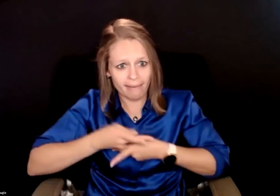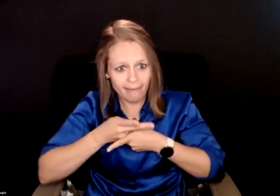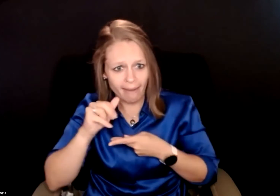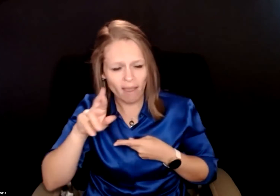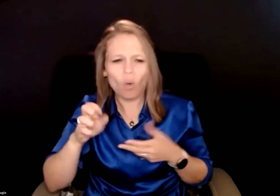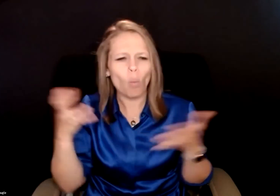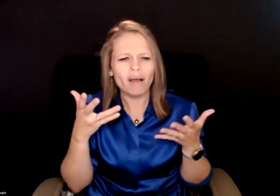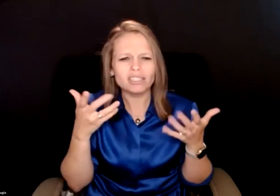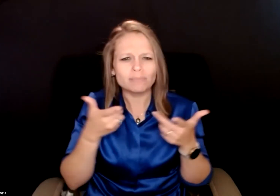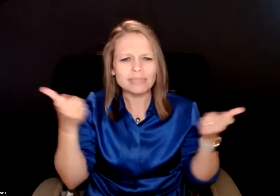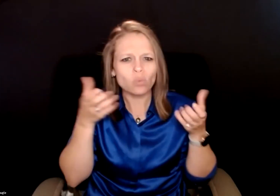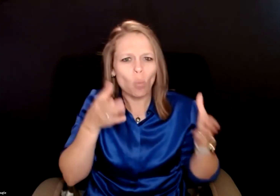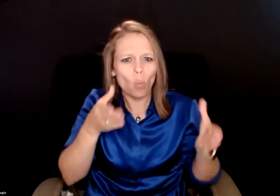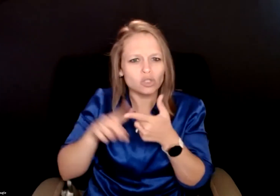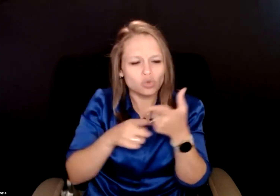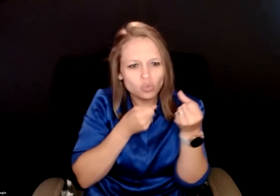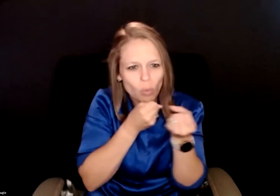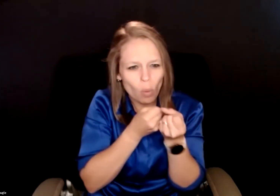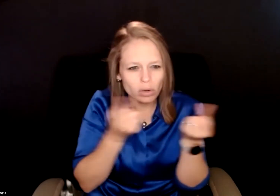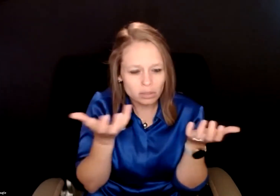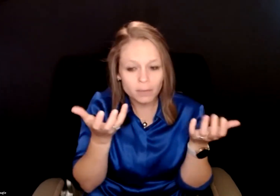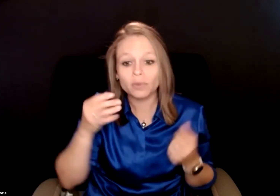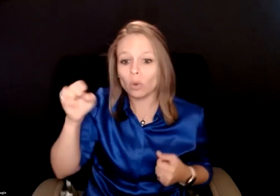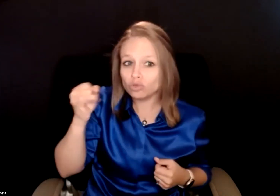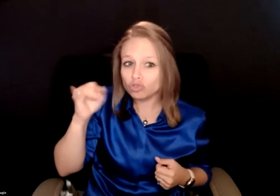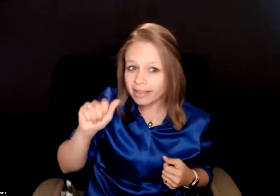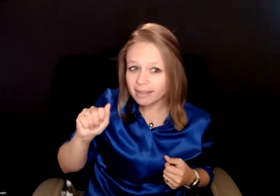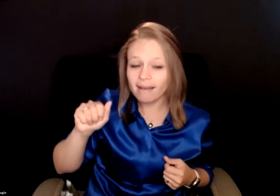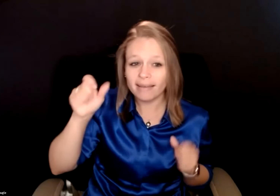The answer to this could become – it could come in multiple ways. Like your personal experience or doctor Anderson or